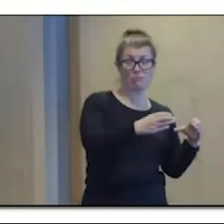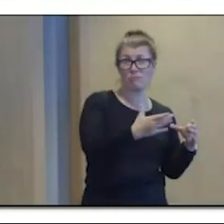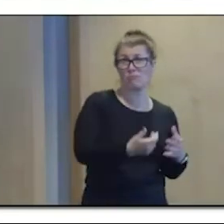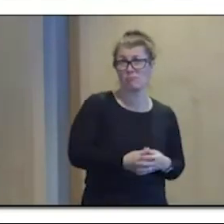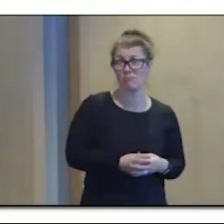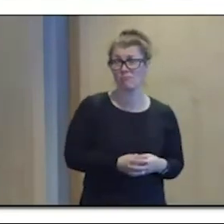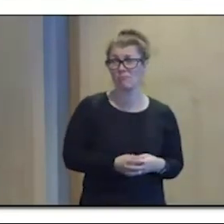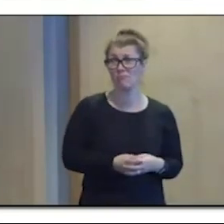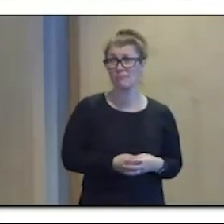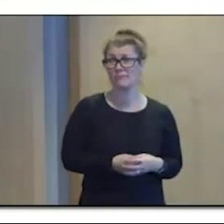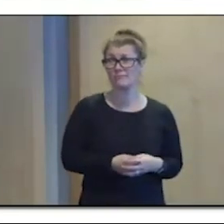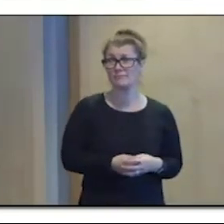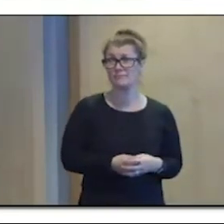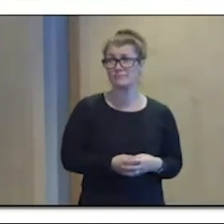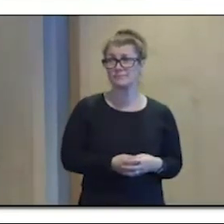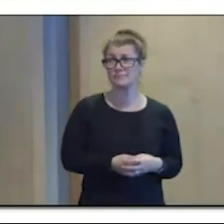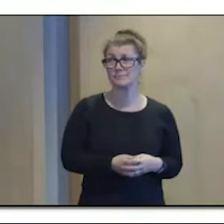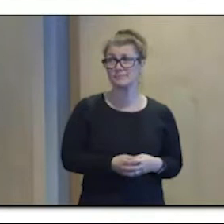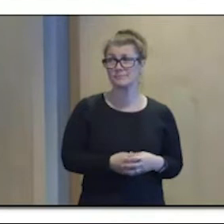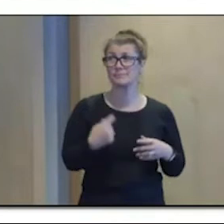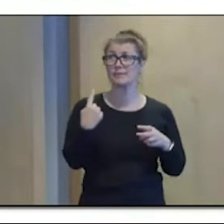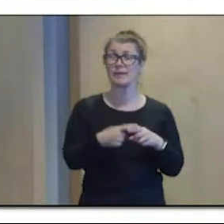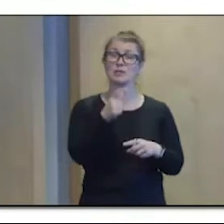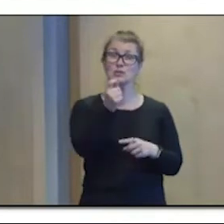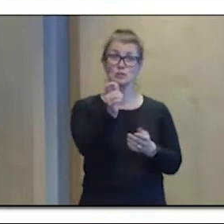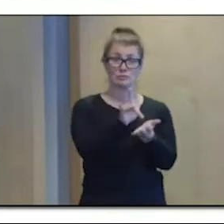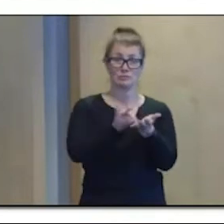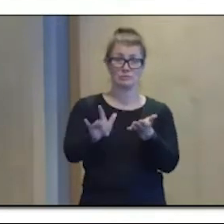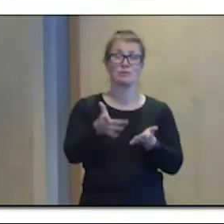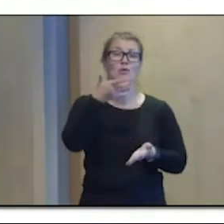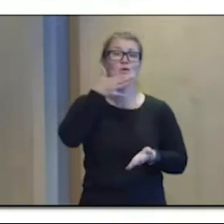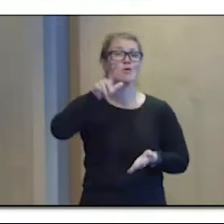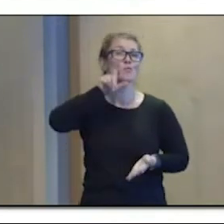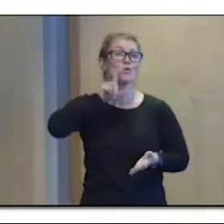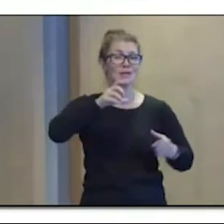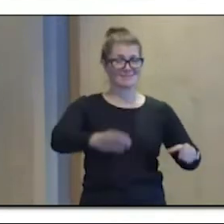and the maybe soon to be extinct hot water tank, because we're moving towards